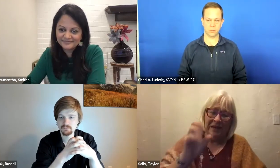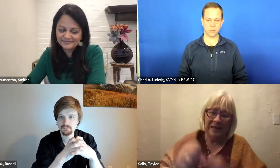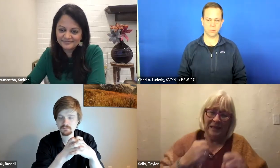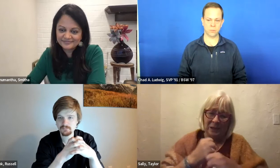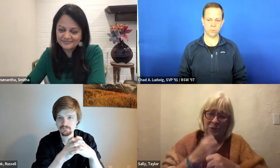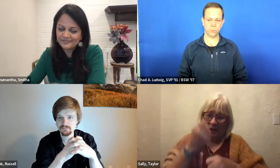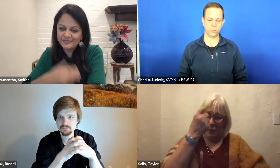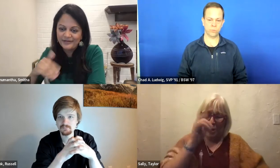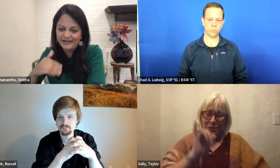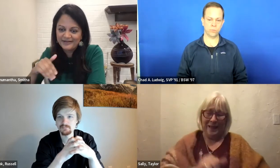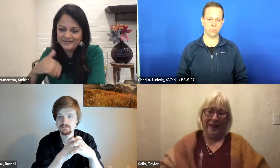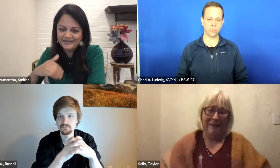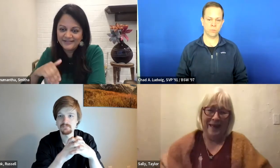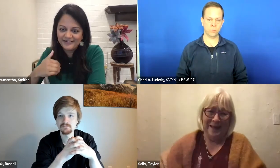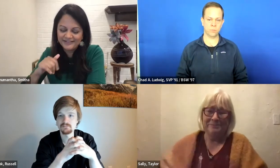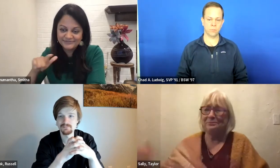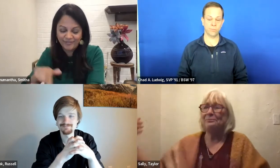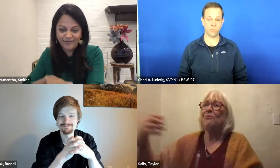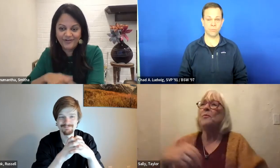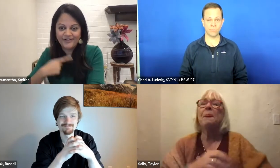We were married for 57 years...